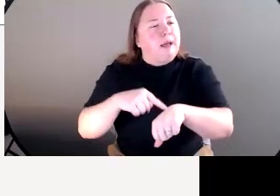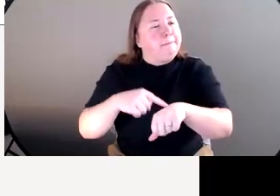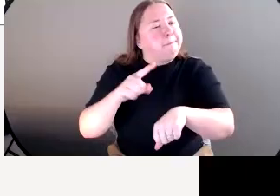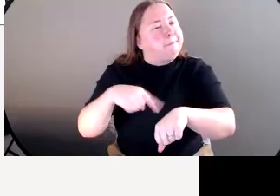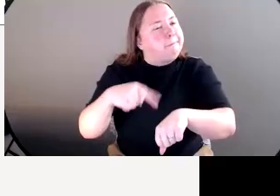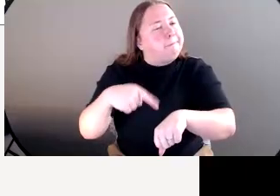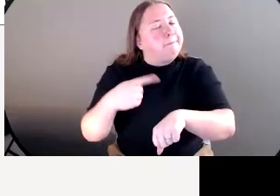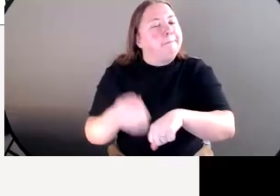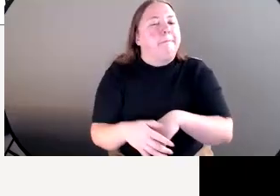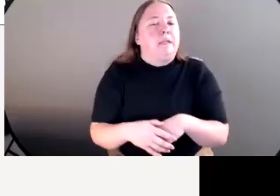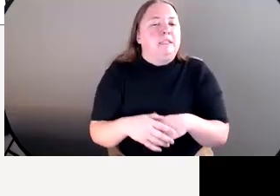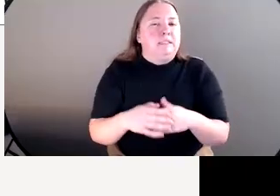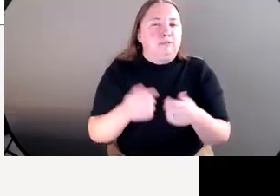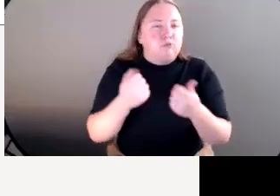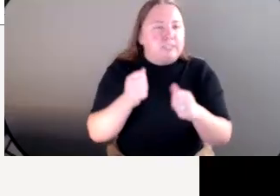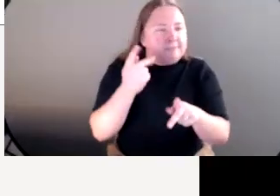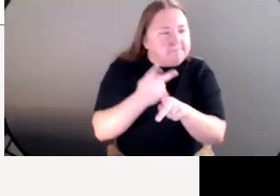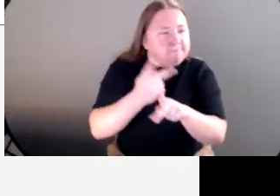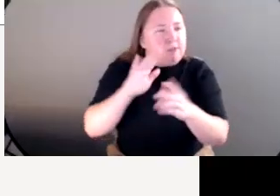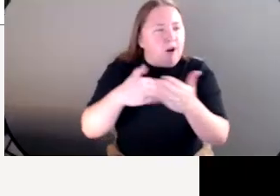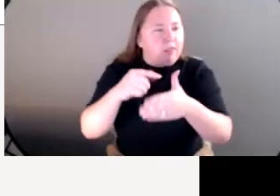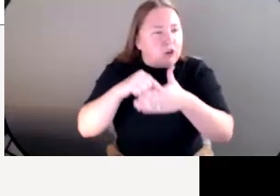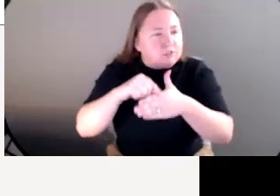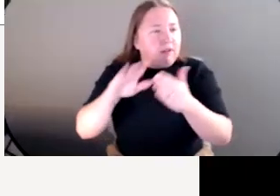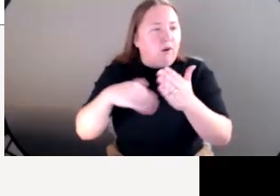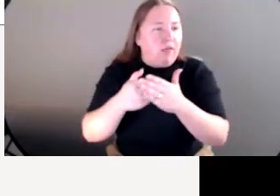all the content, all the information that you have in your course there.